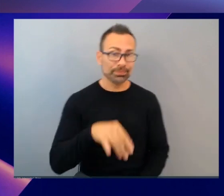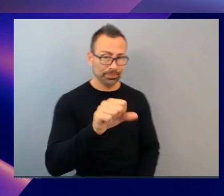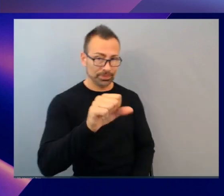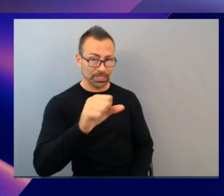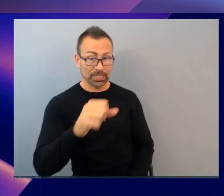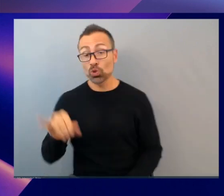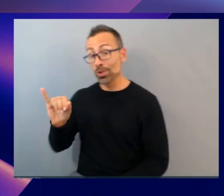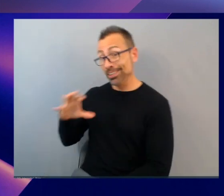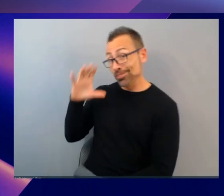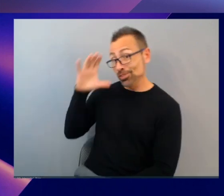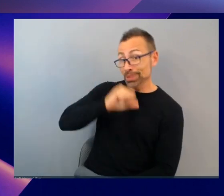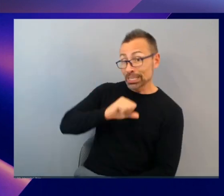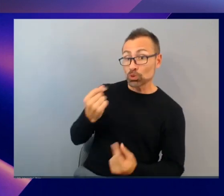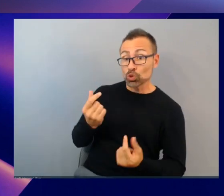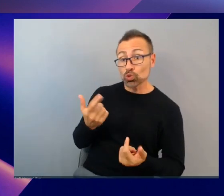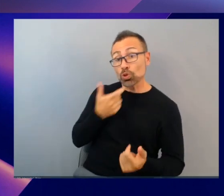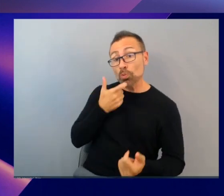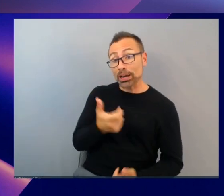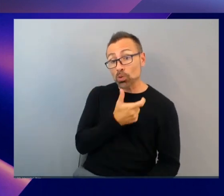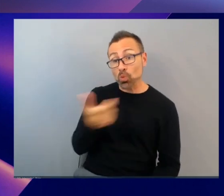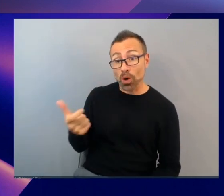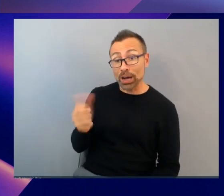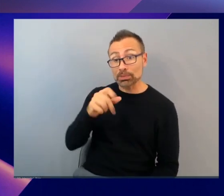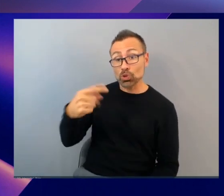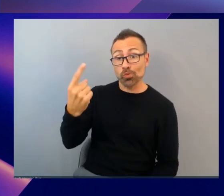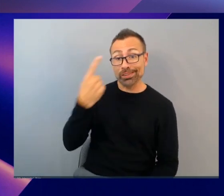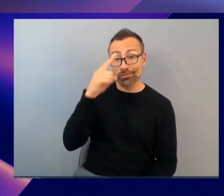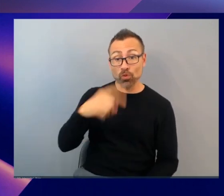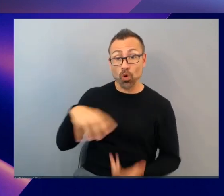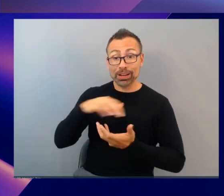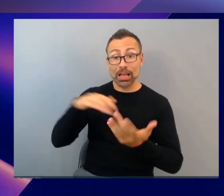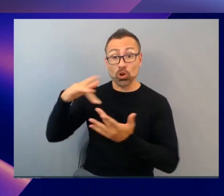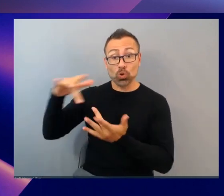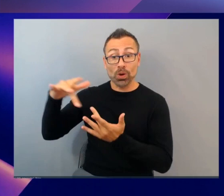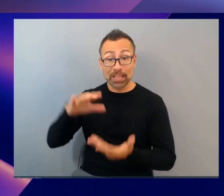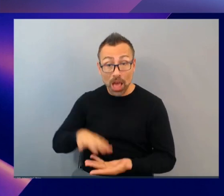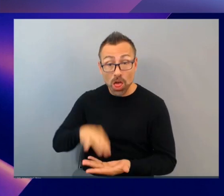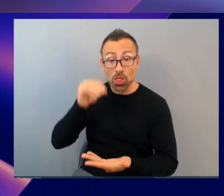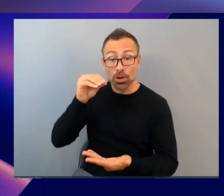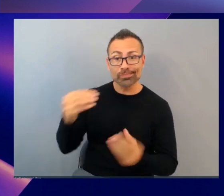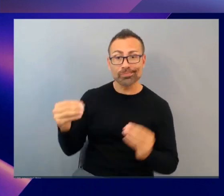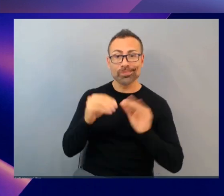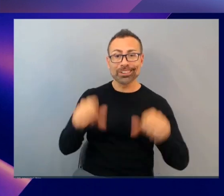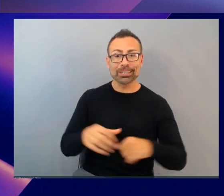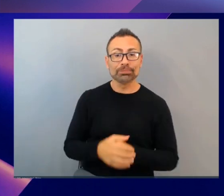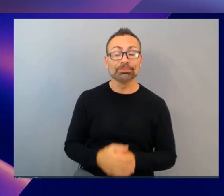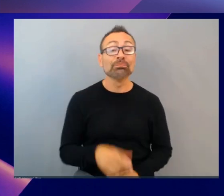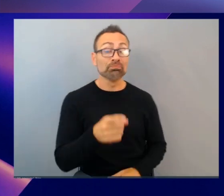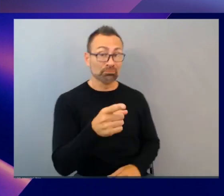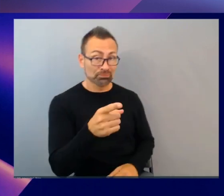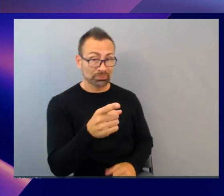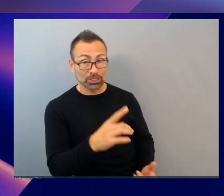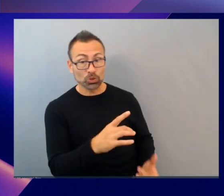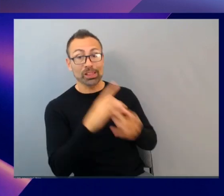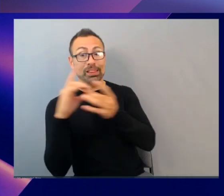and learn a lot more about that. Yep. So, it links to the AWS documentation, which is actually a good practice.